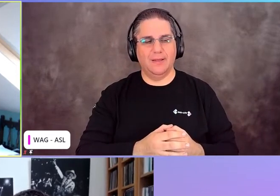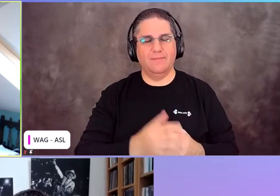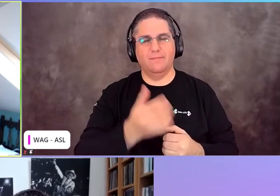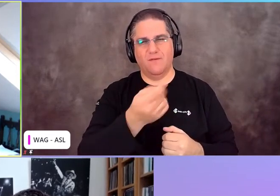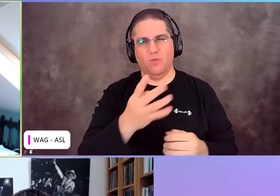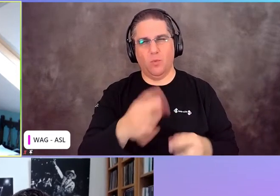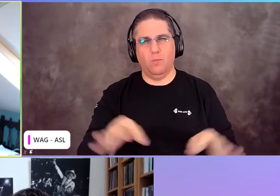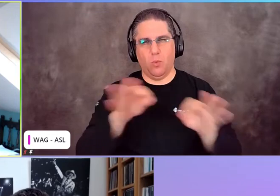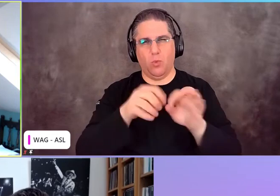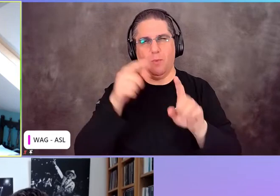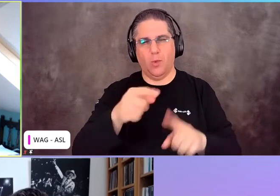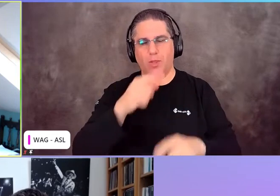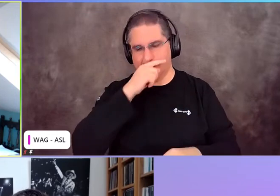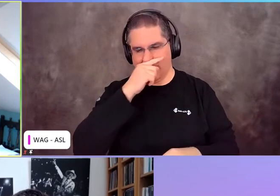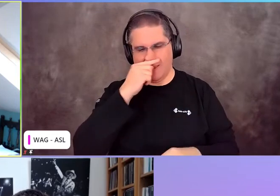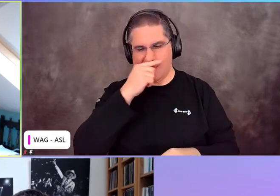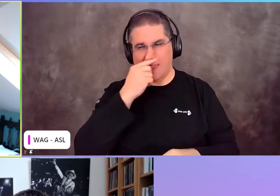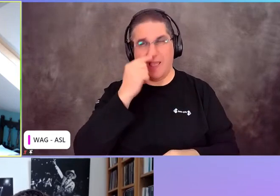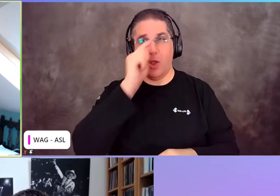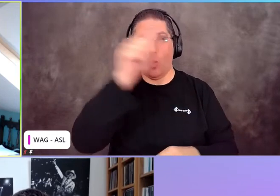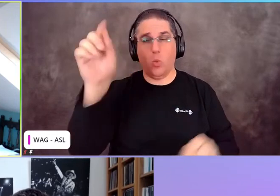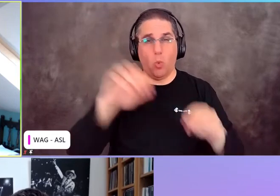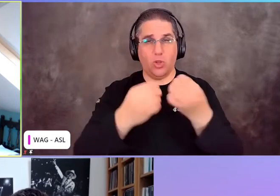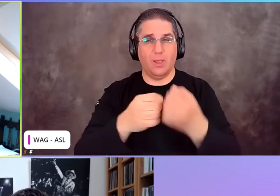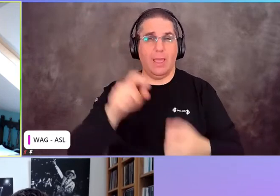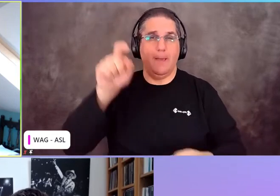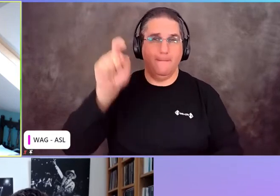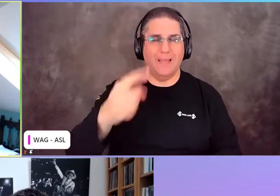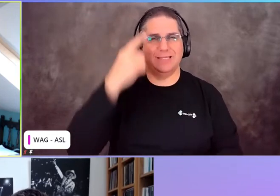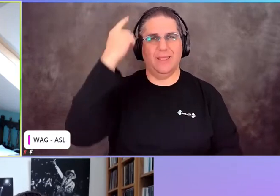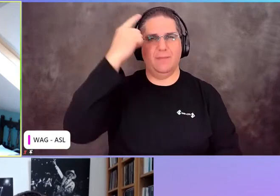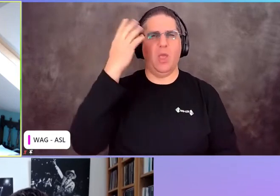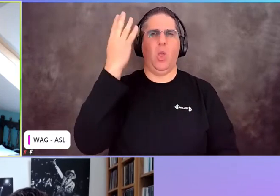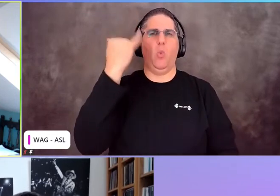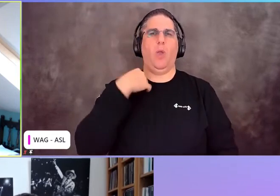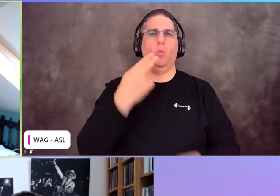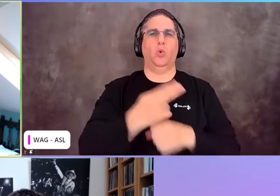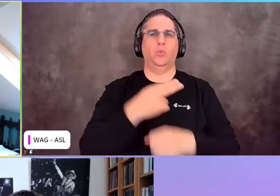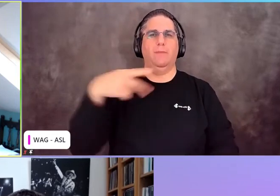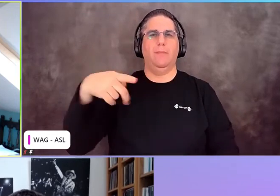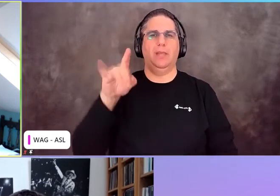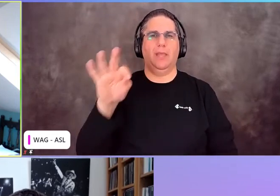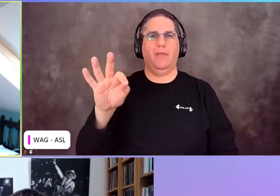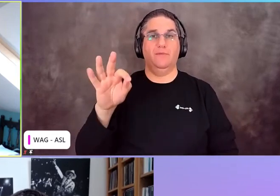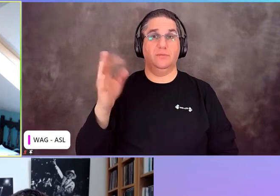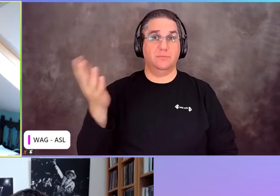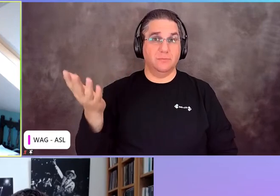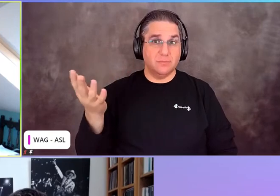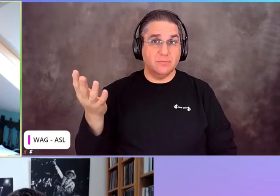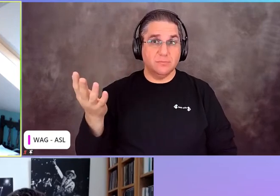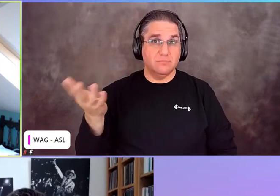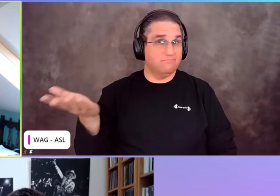[Dónal Rice] It really is. It's not an issue I can say will be fixed. In media term. a couple There is of things